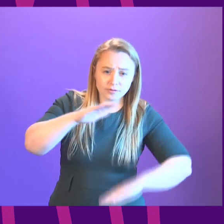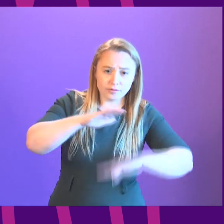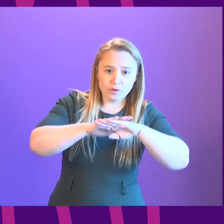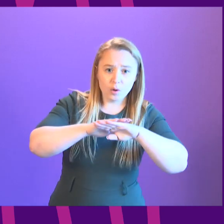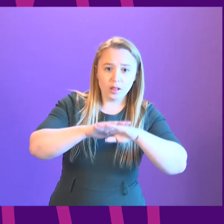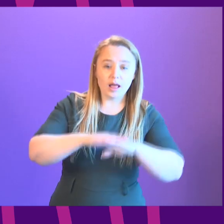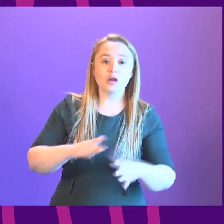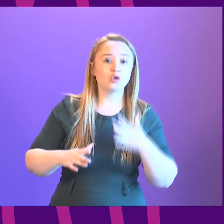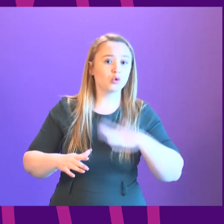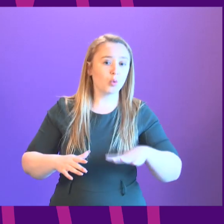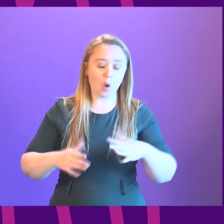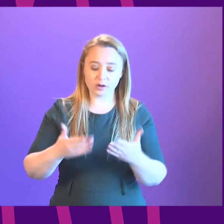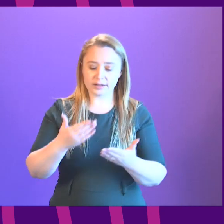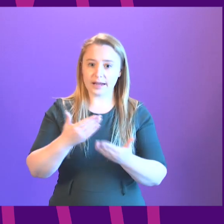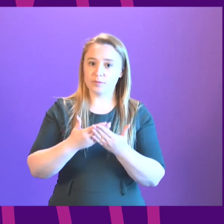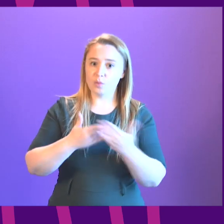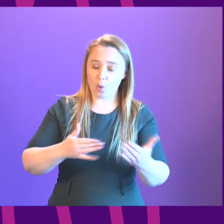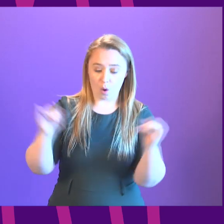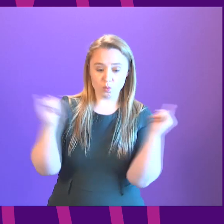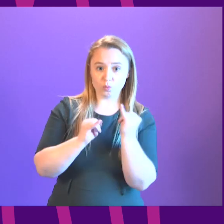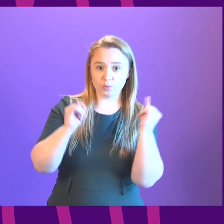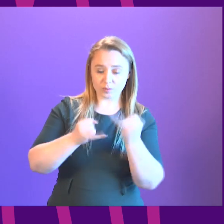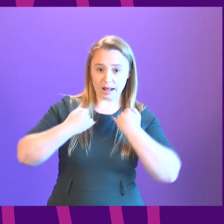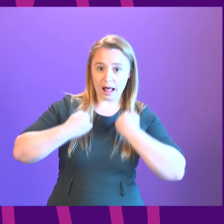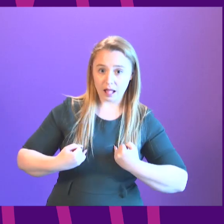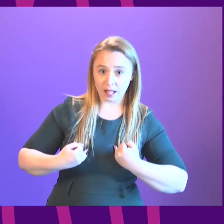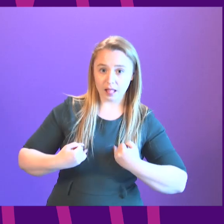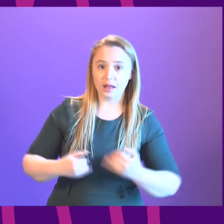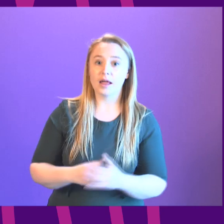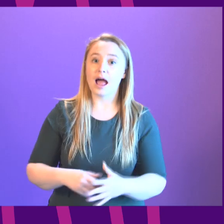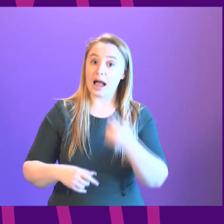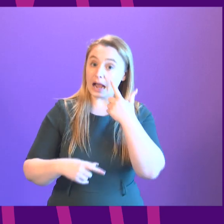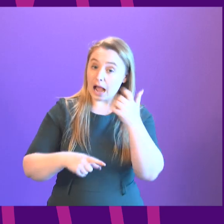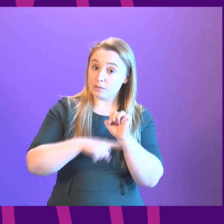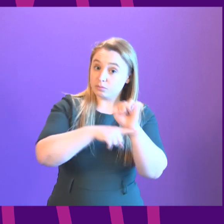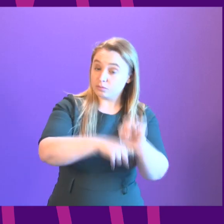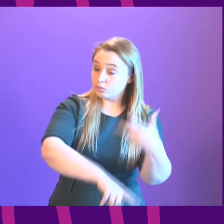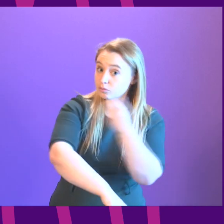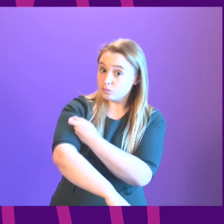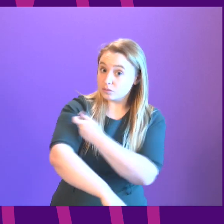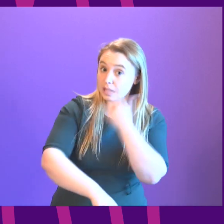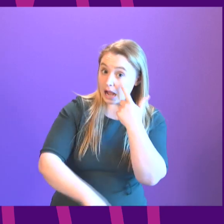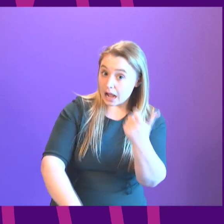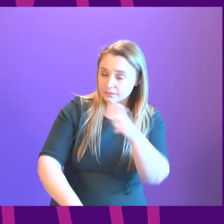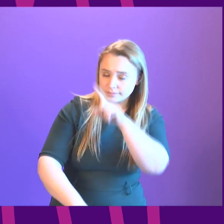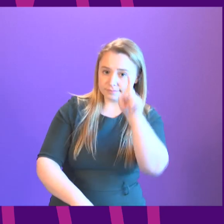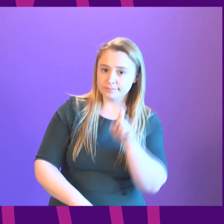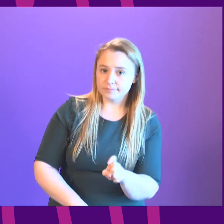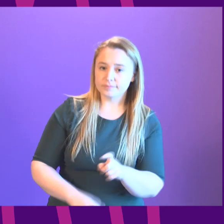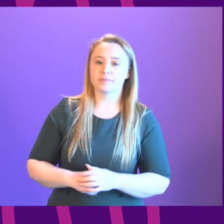not cause more severe illness or undermine vaccines or treatments. During the days to